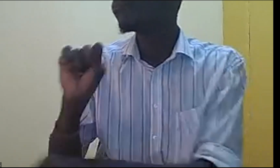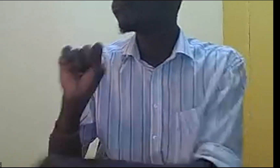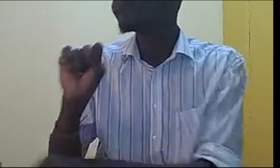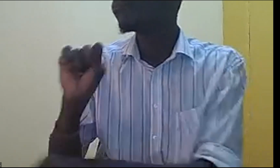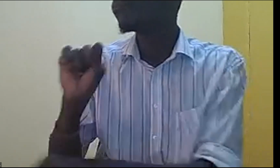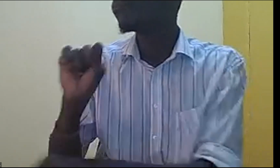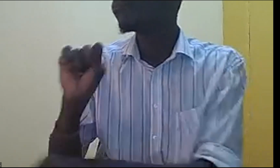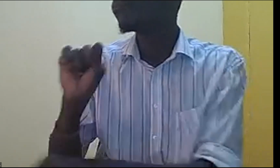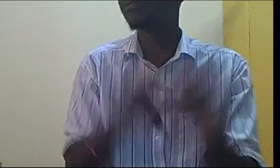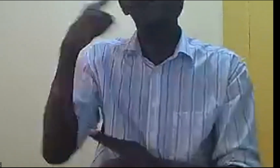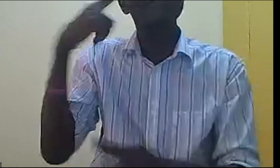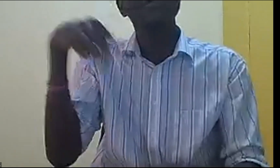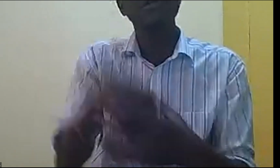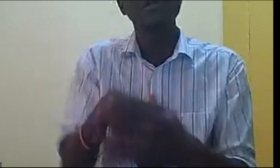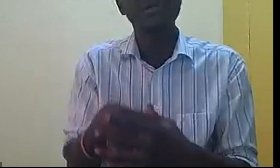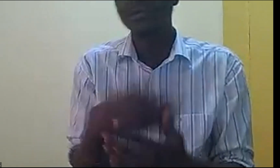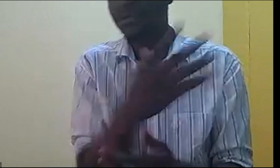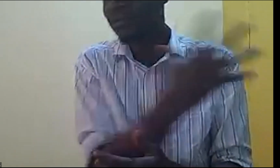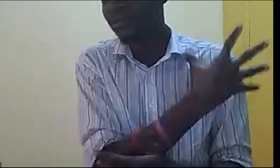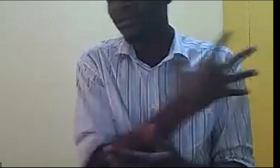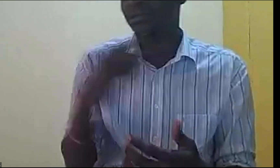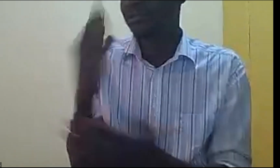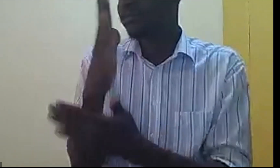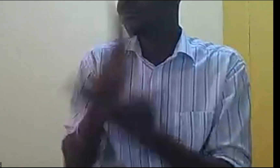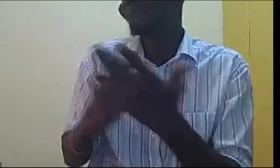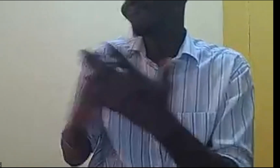Hmm!